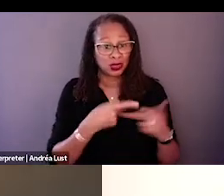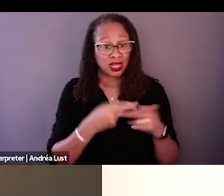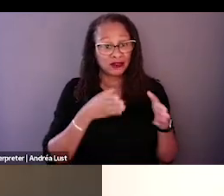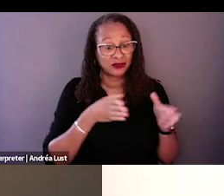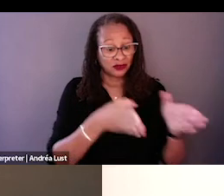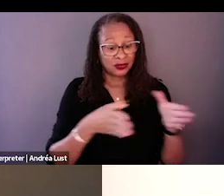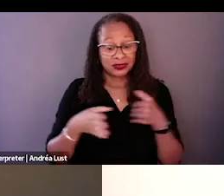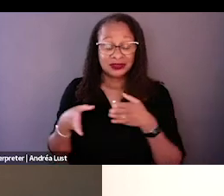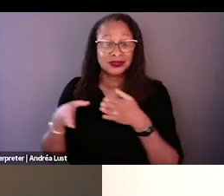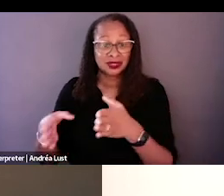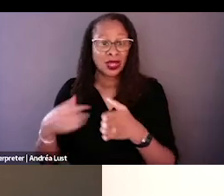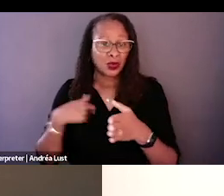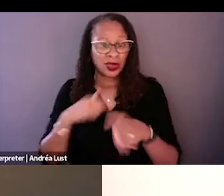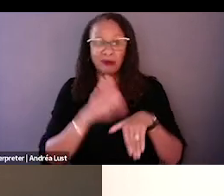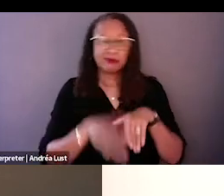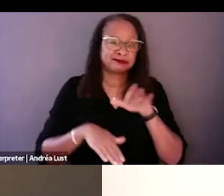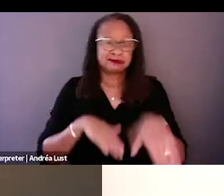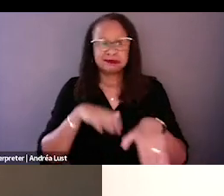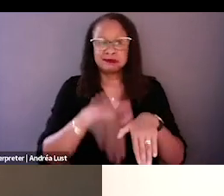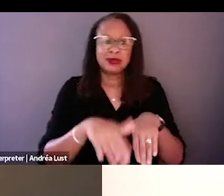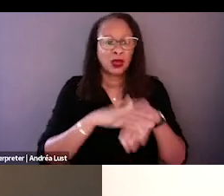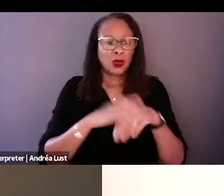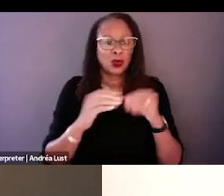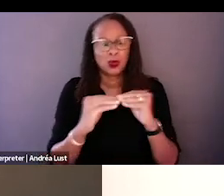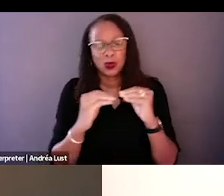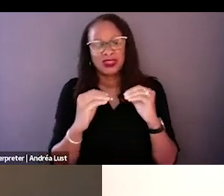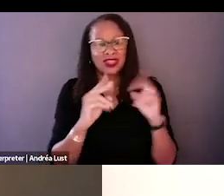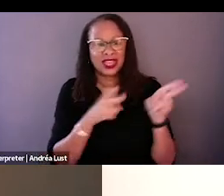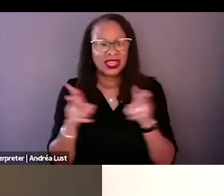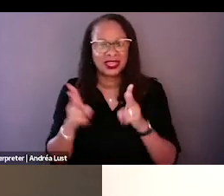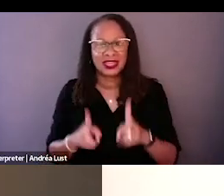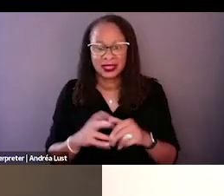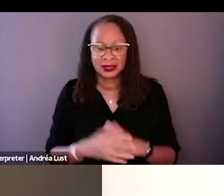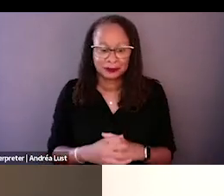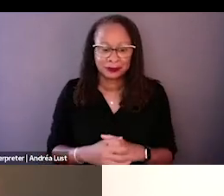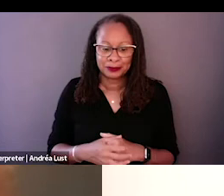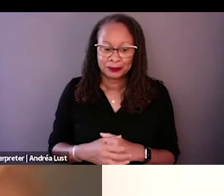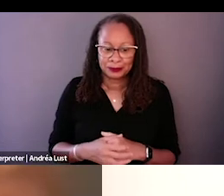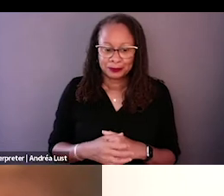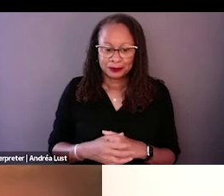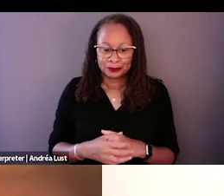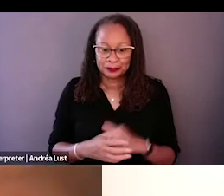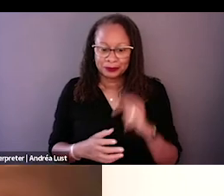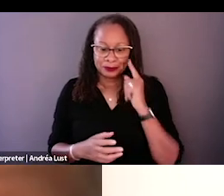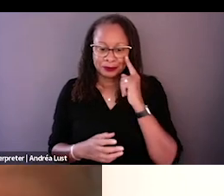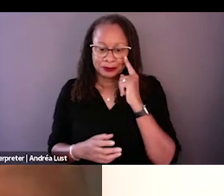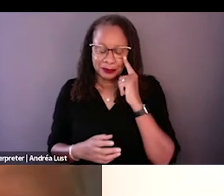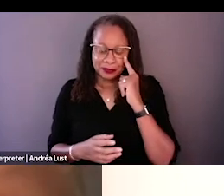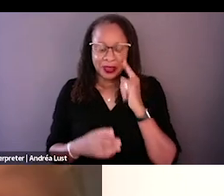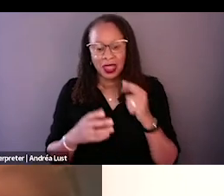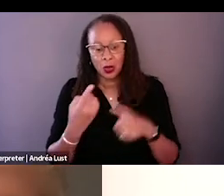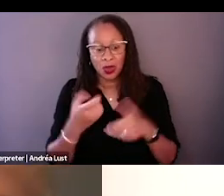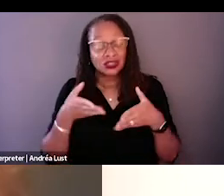It's an extraordinary way to build this world, I think, and to -- you know, to complete it in that